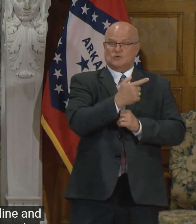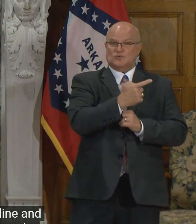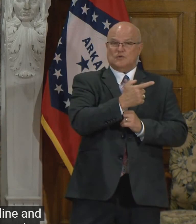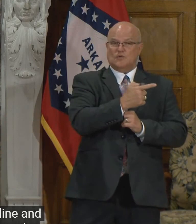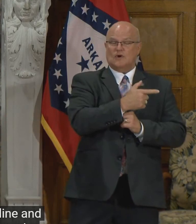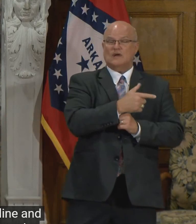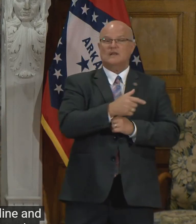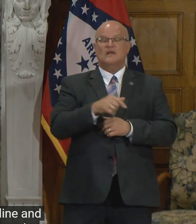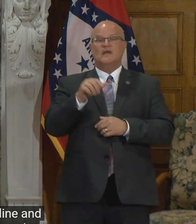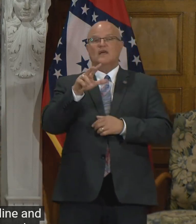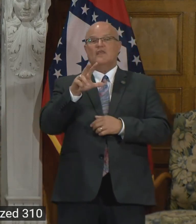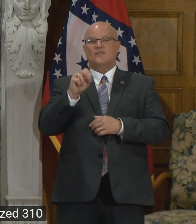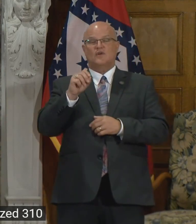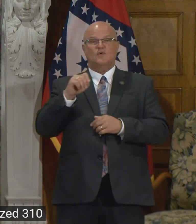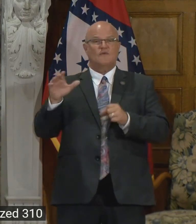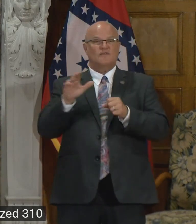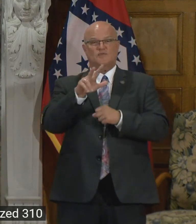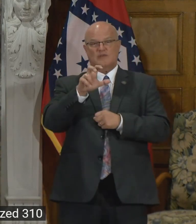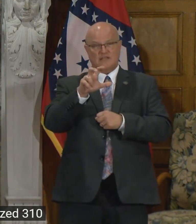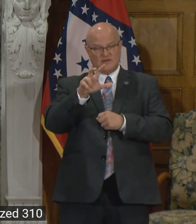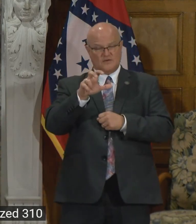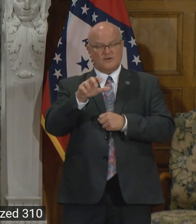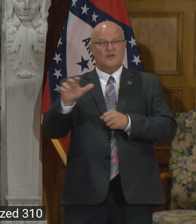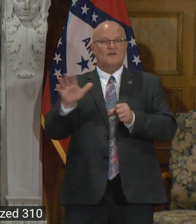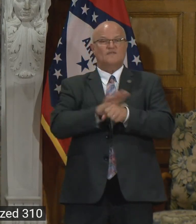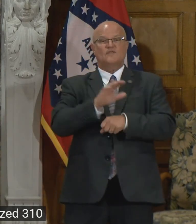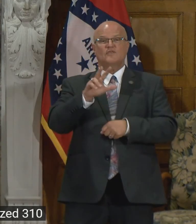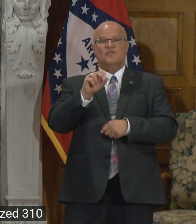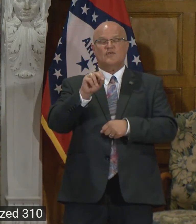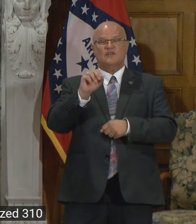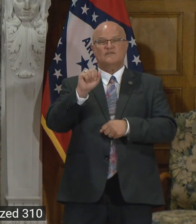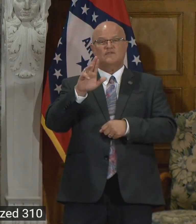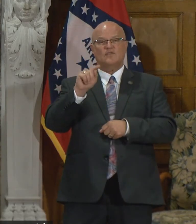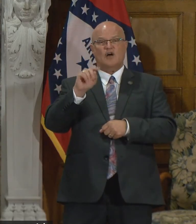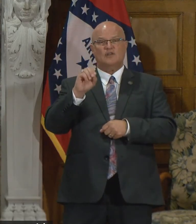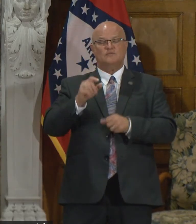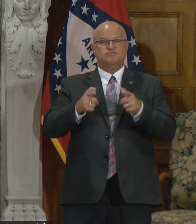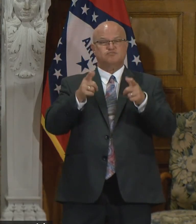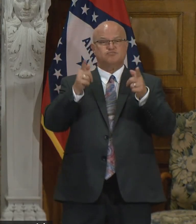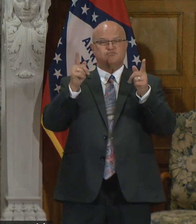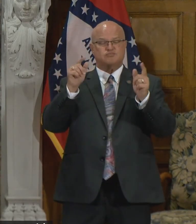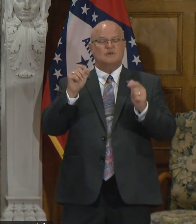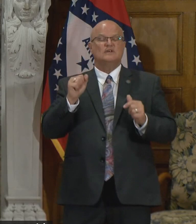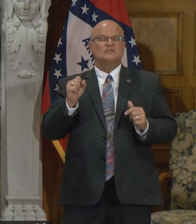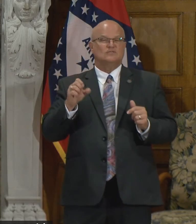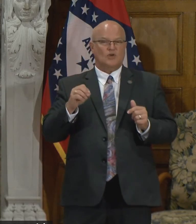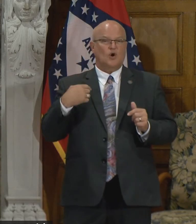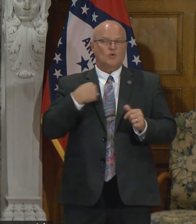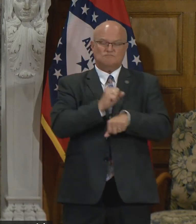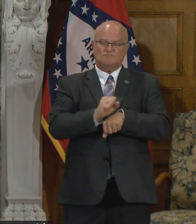30 of those were Full Auto with the switch for the pistols that make it Full Auto. So we're working closely with